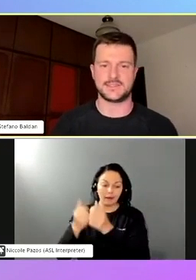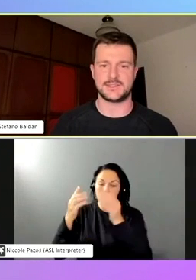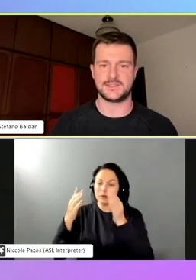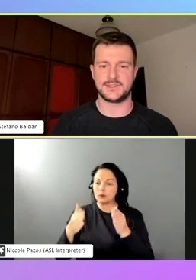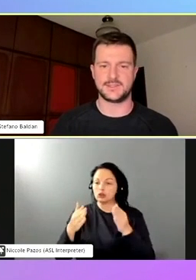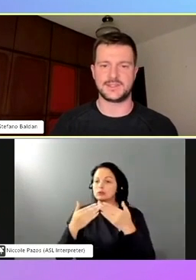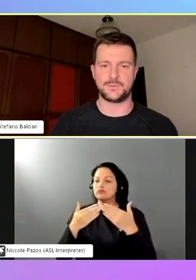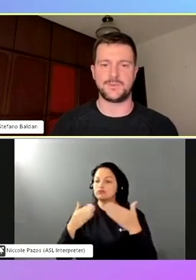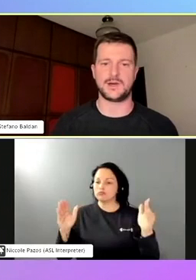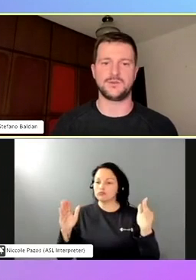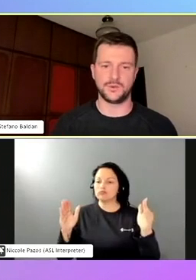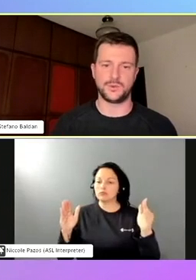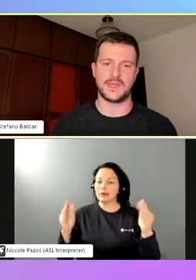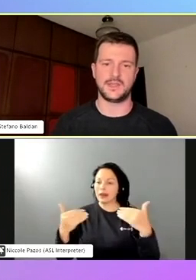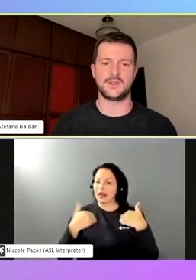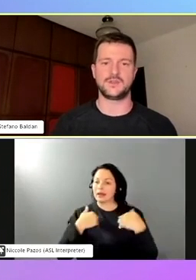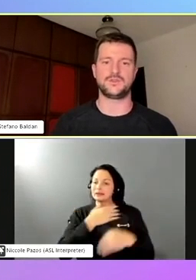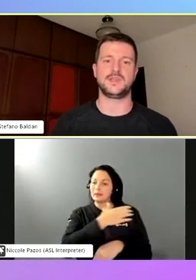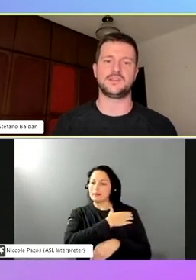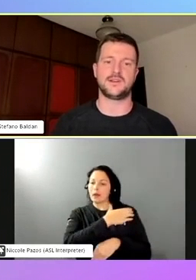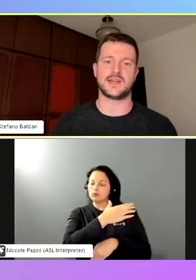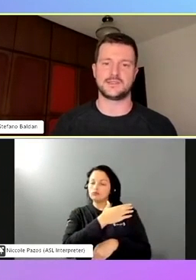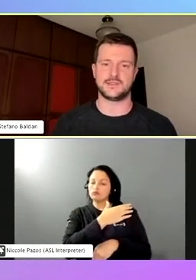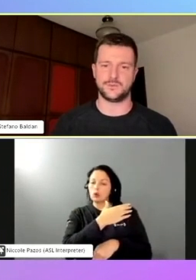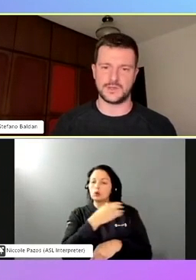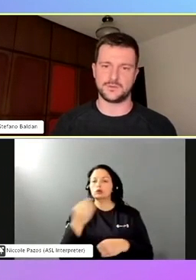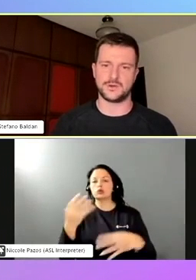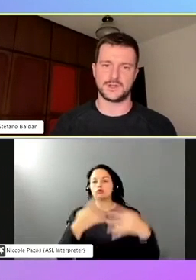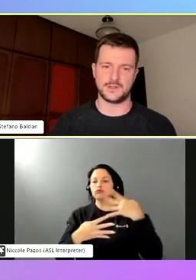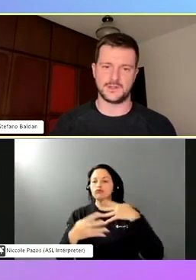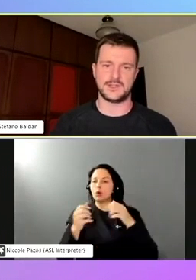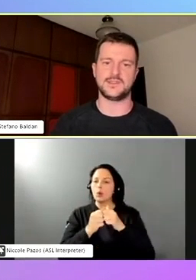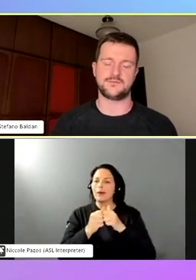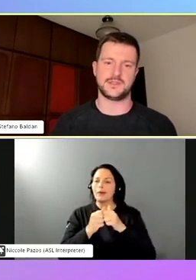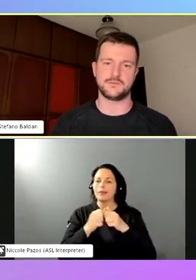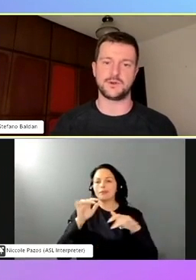the result is when we navigate linearly through the widgets